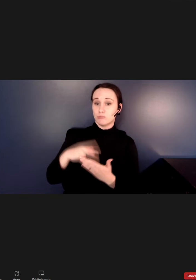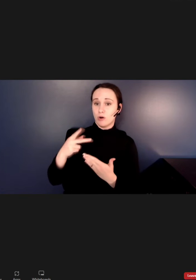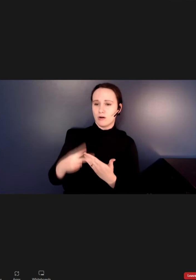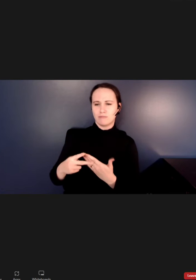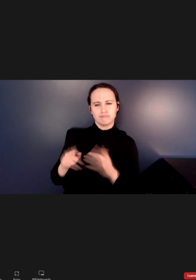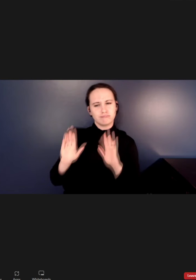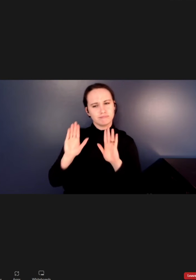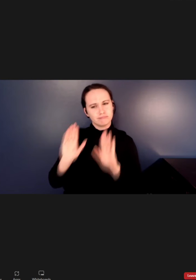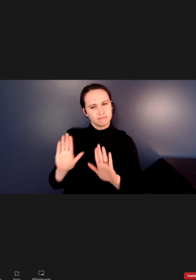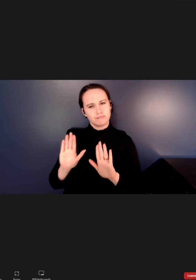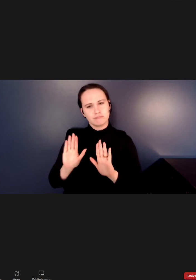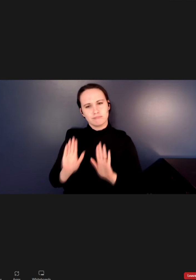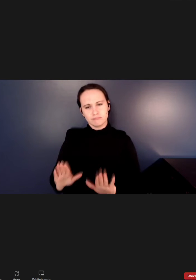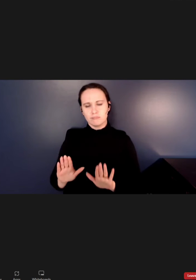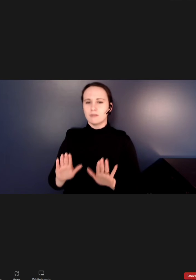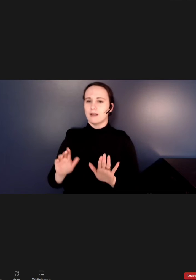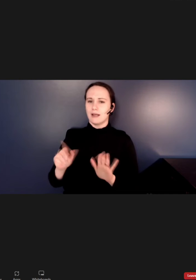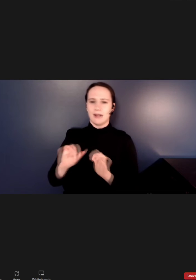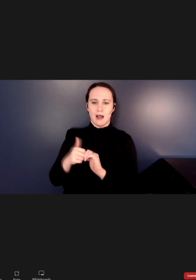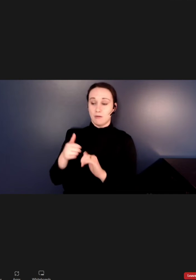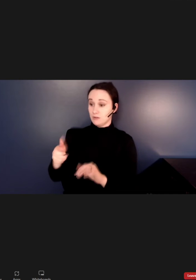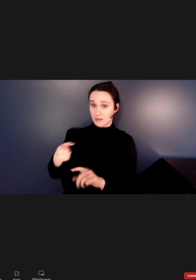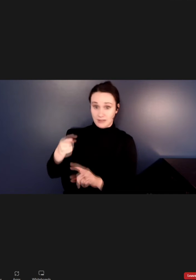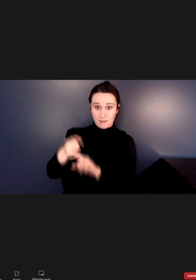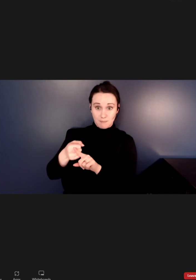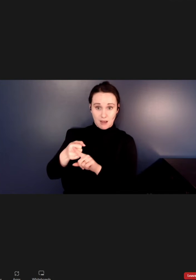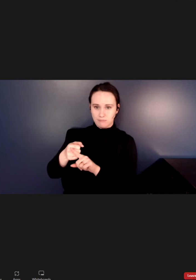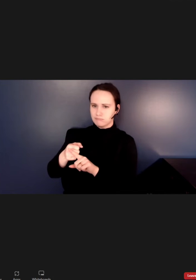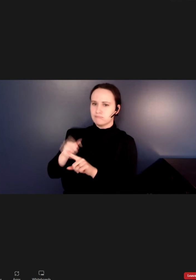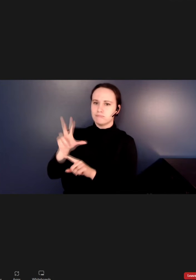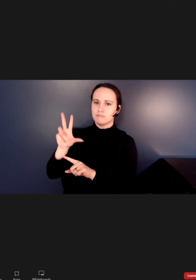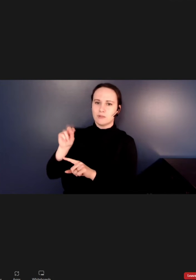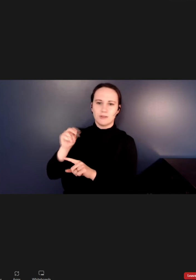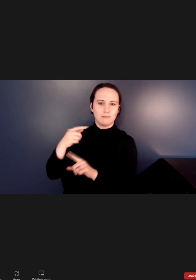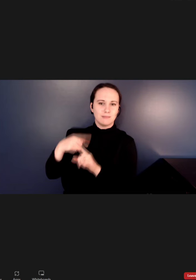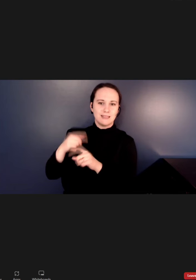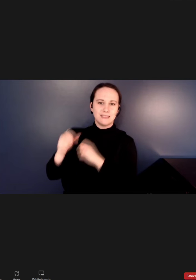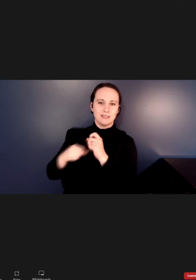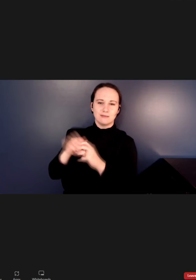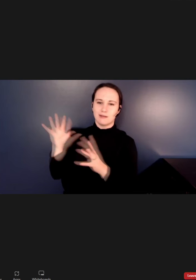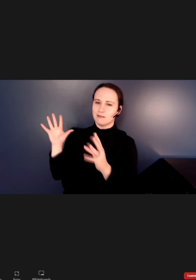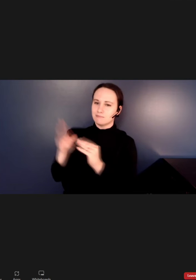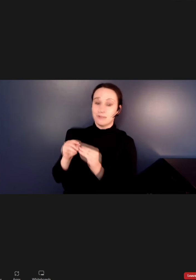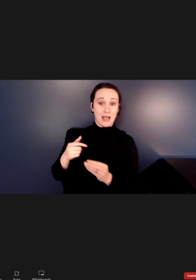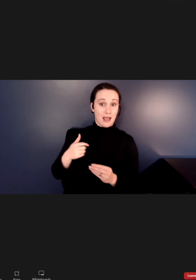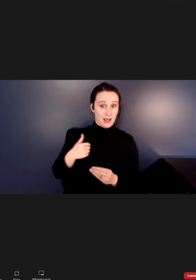impact it's made over these past 30 years. I was a resident before VFC was instituted. It